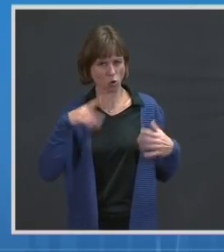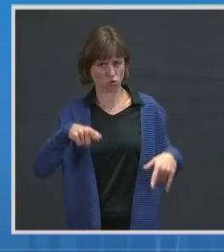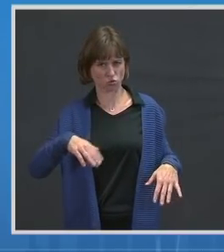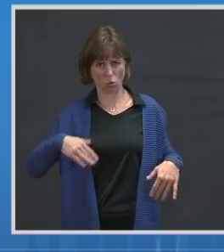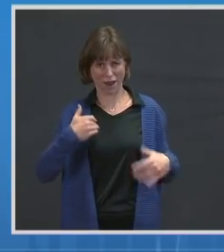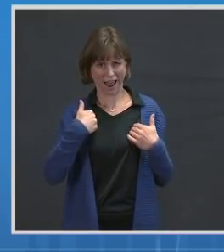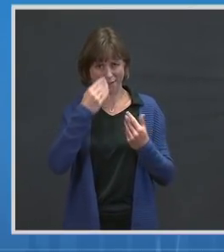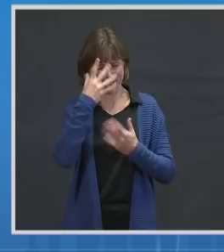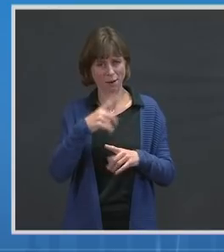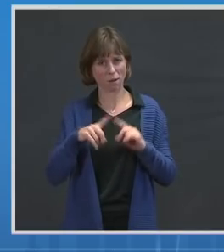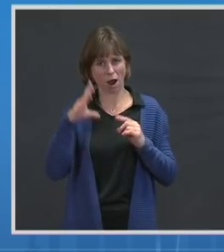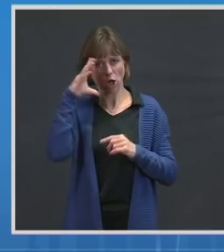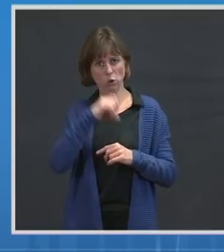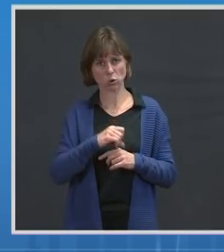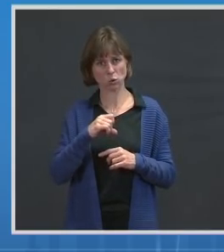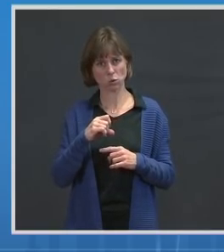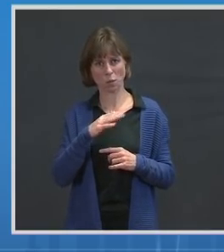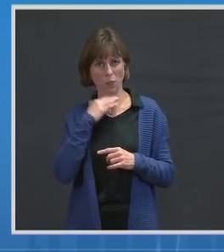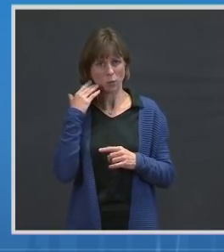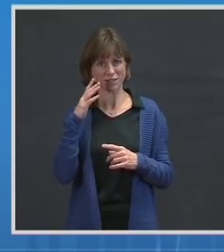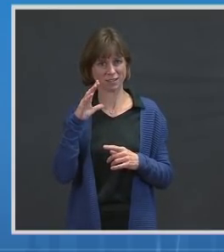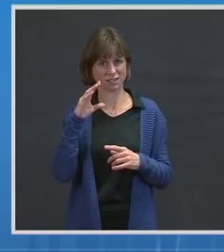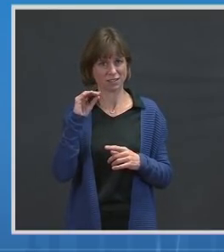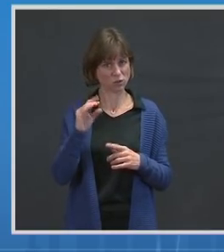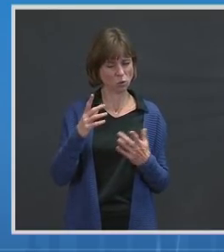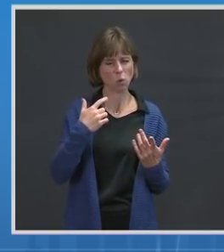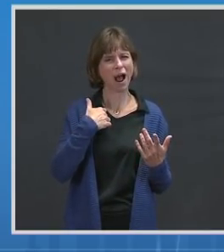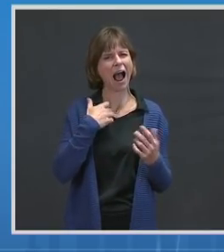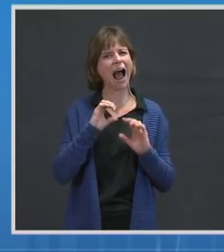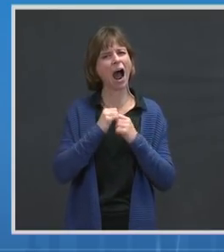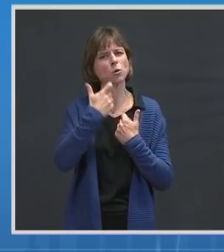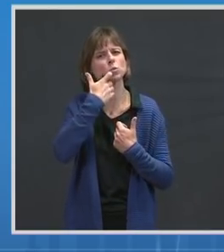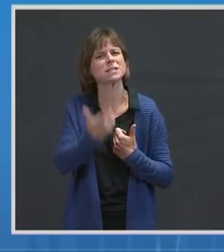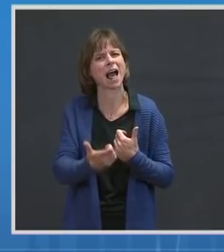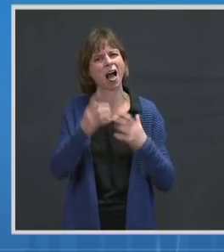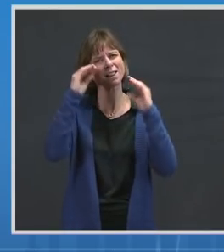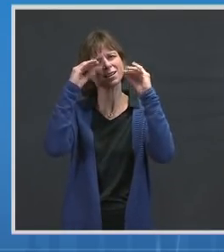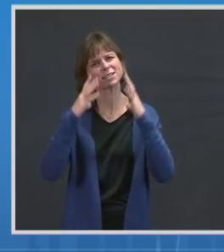what do you say to the teacher or the person who lives in a teacher household who says, "You know,